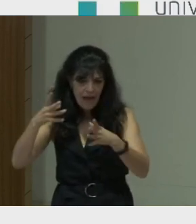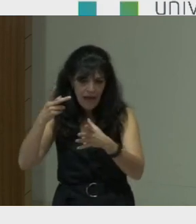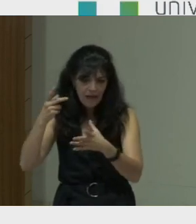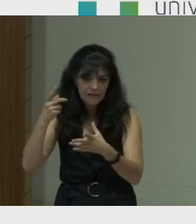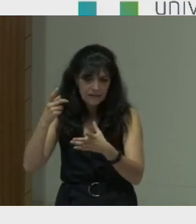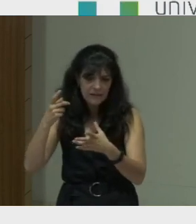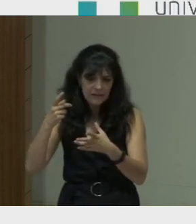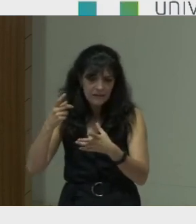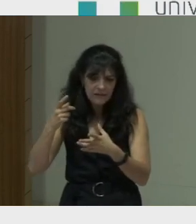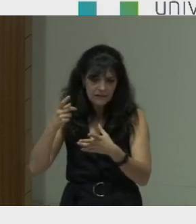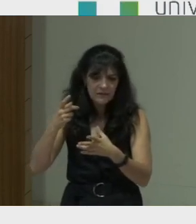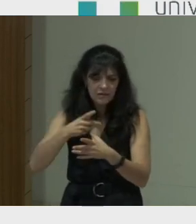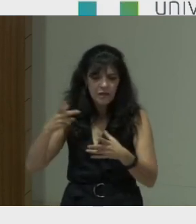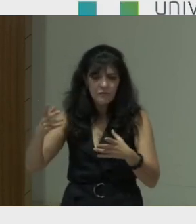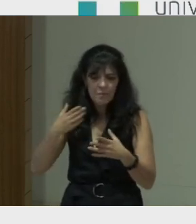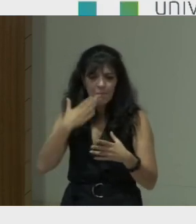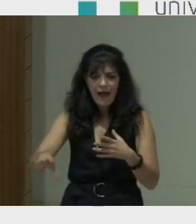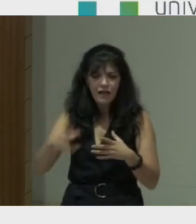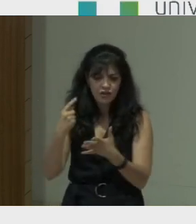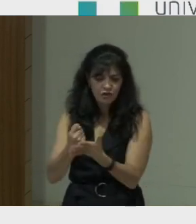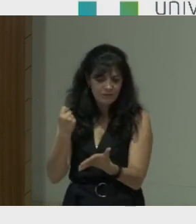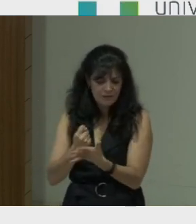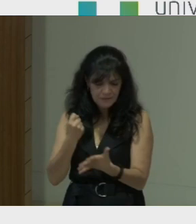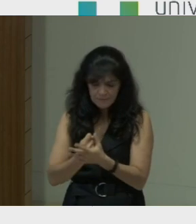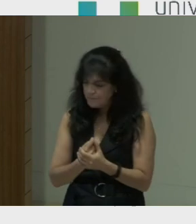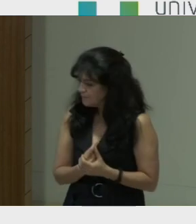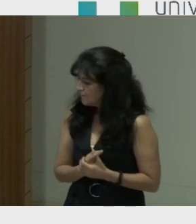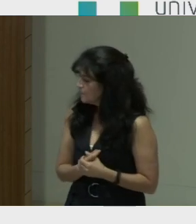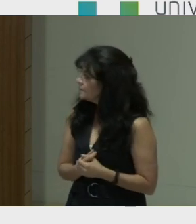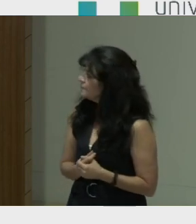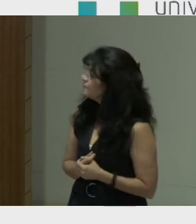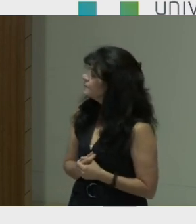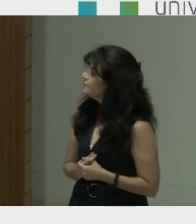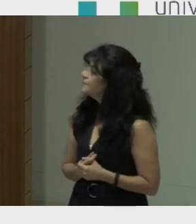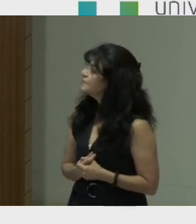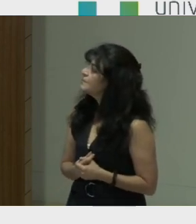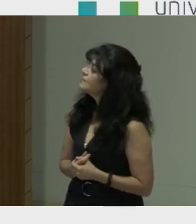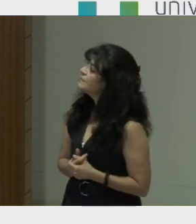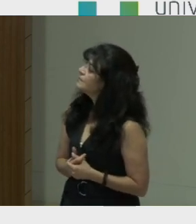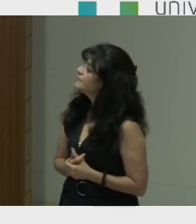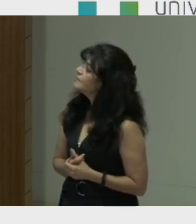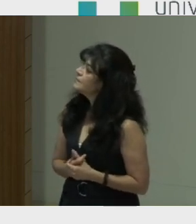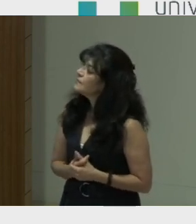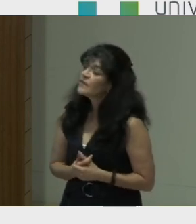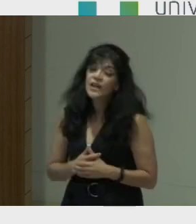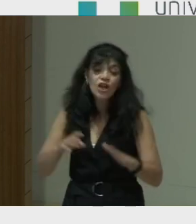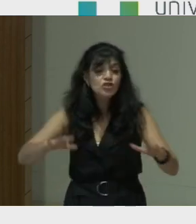In paediatrics we have quite a lot of children that had been harmed very early by banging